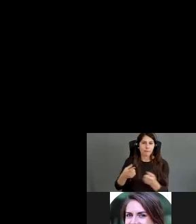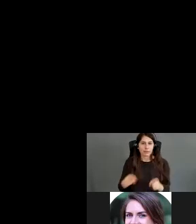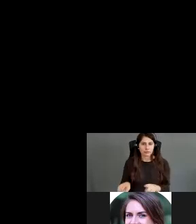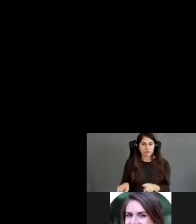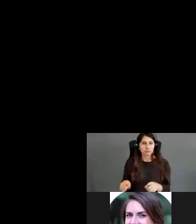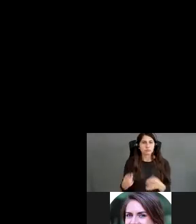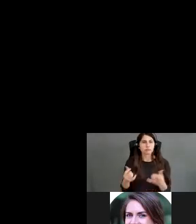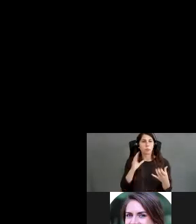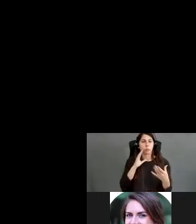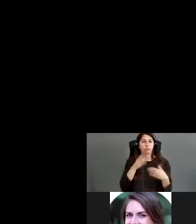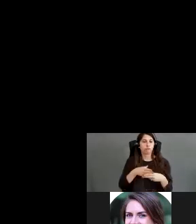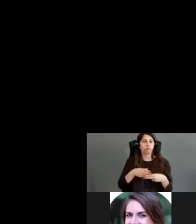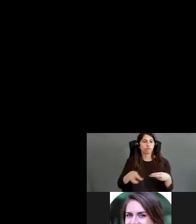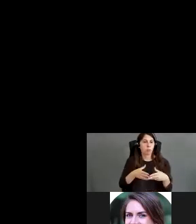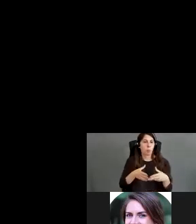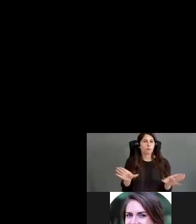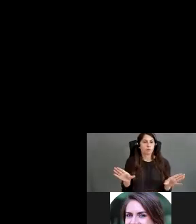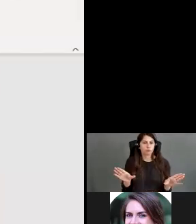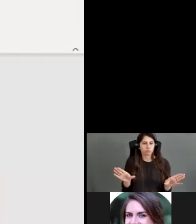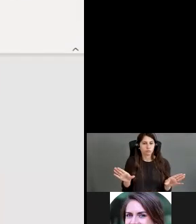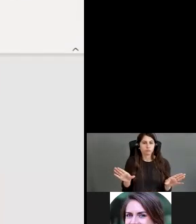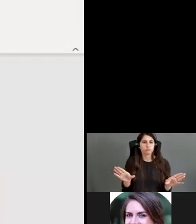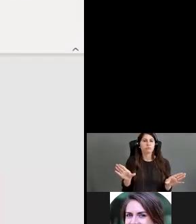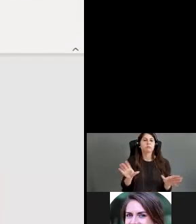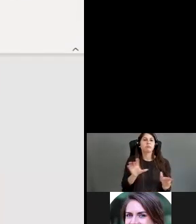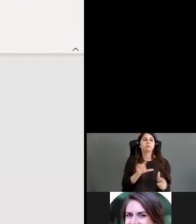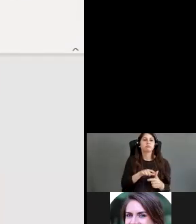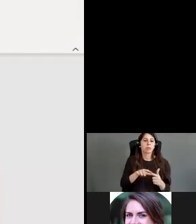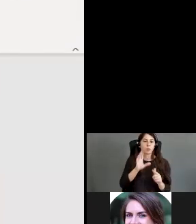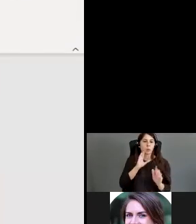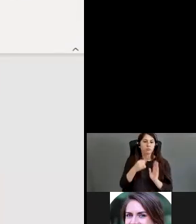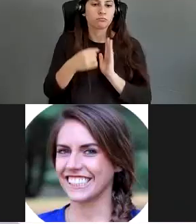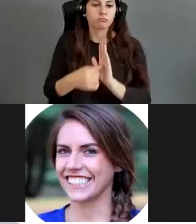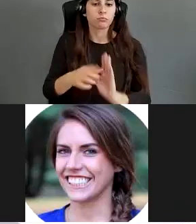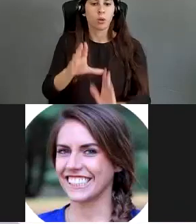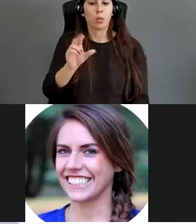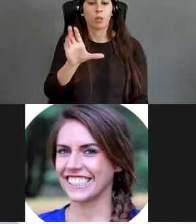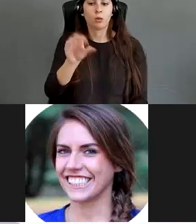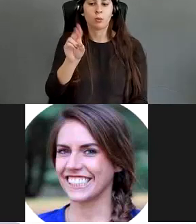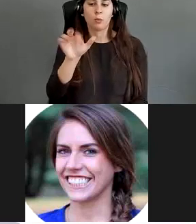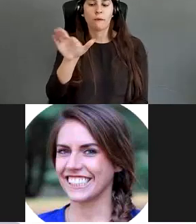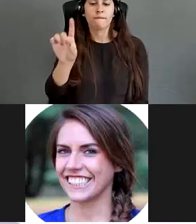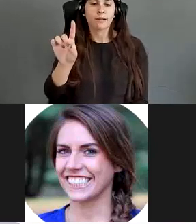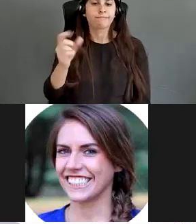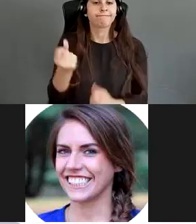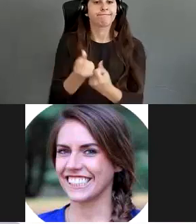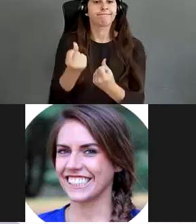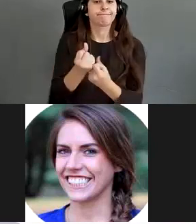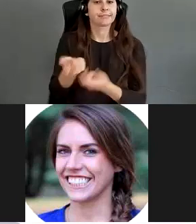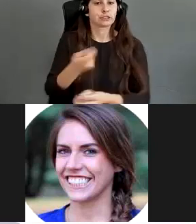and this we'll live on the COVID Advocacy Exchange. So if you wanna know what issues